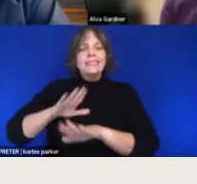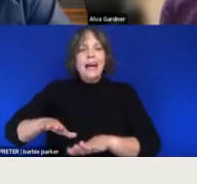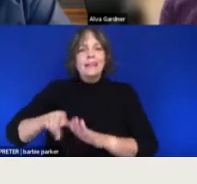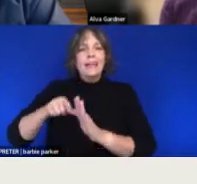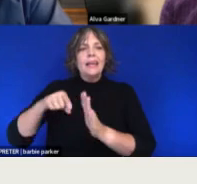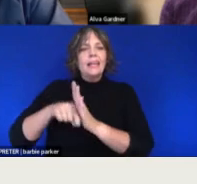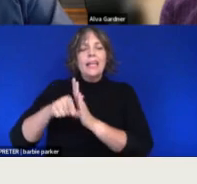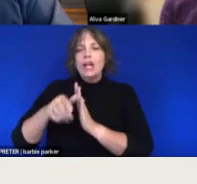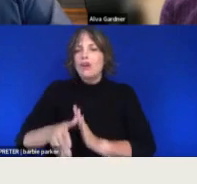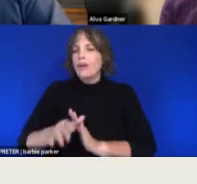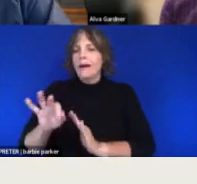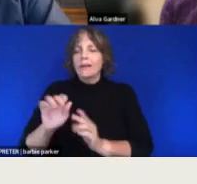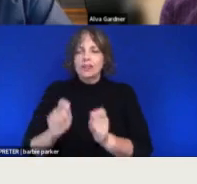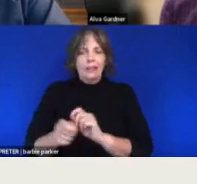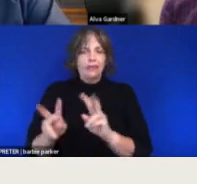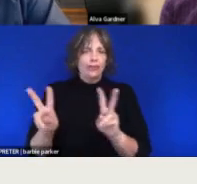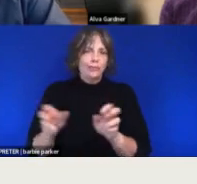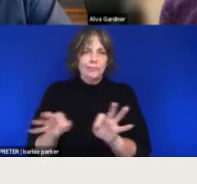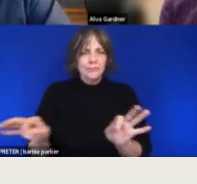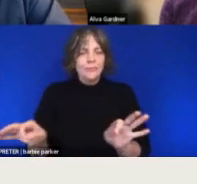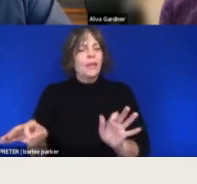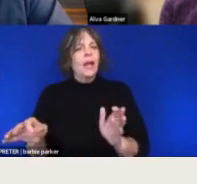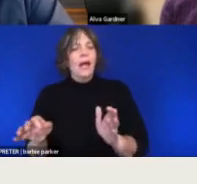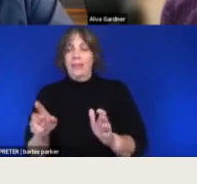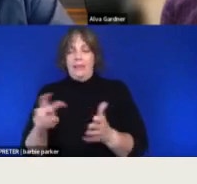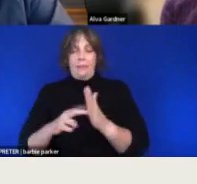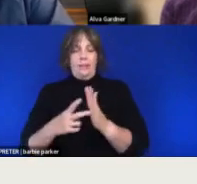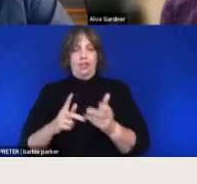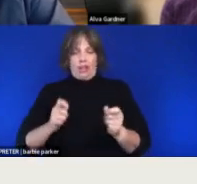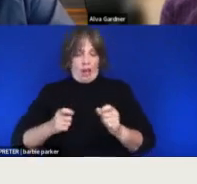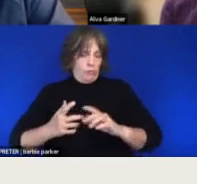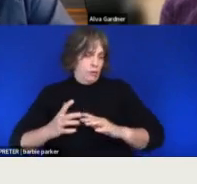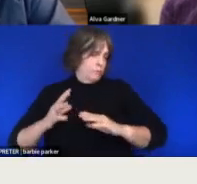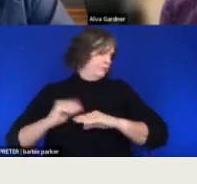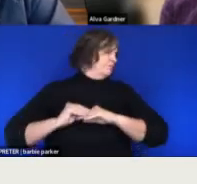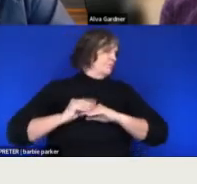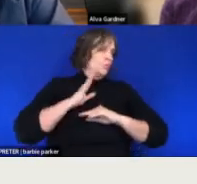keep things the way they are. You know, in my organization, we